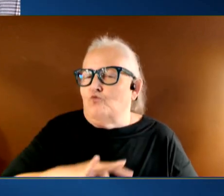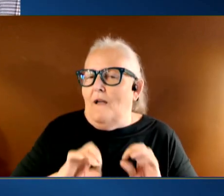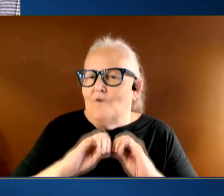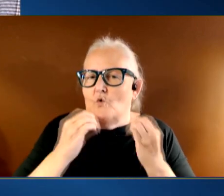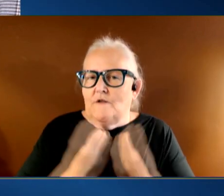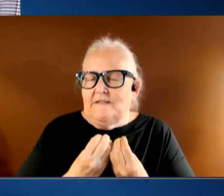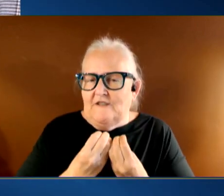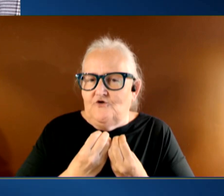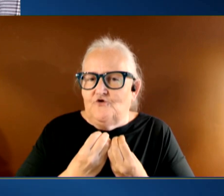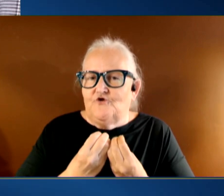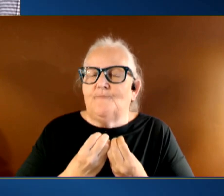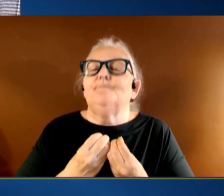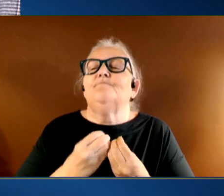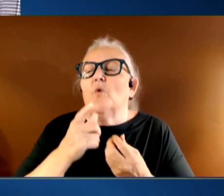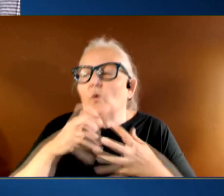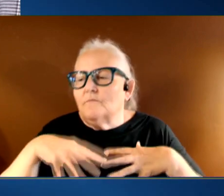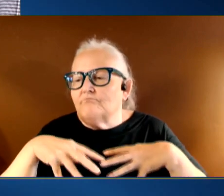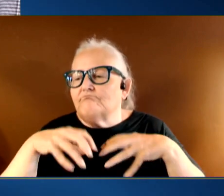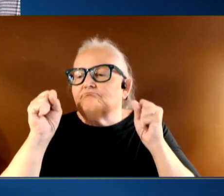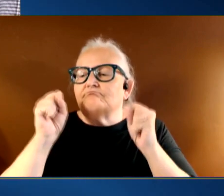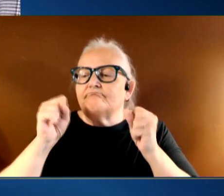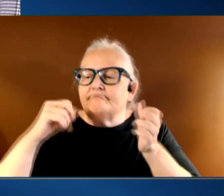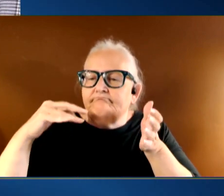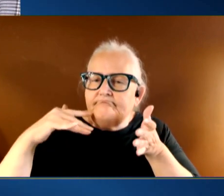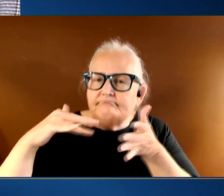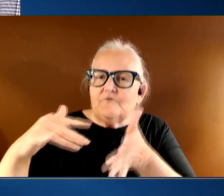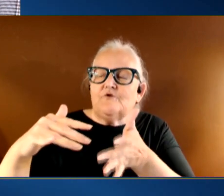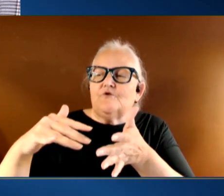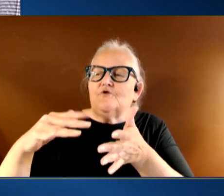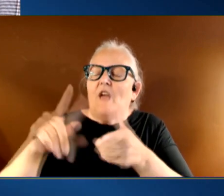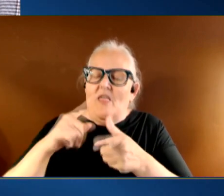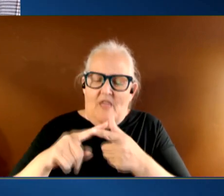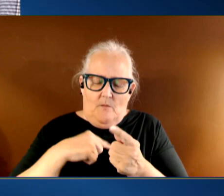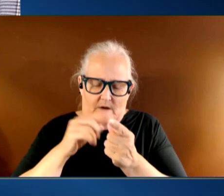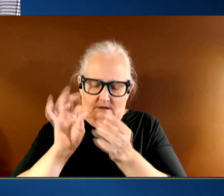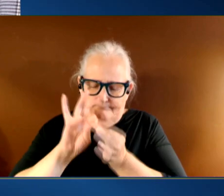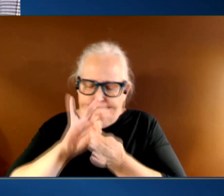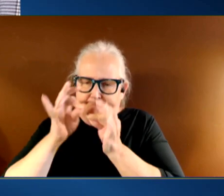conducts and translates impactful research and development solutions for healthier and more